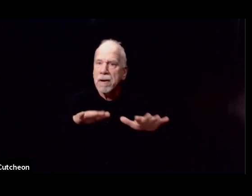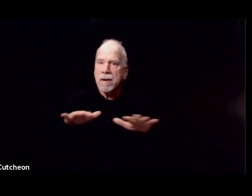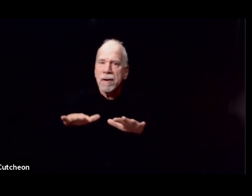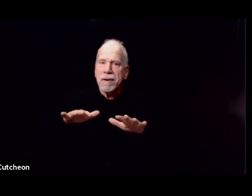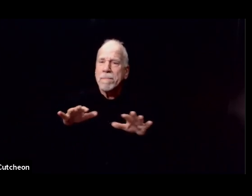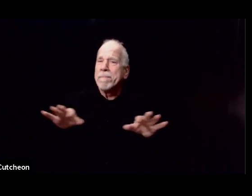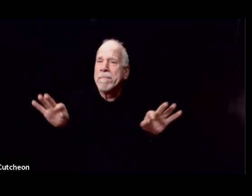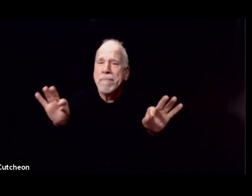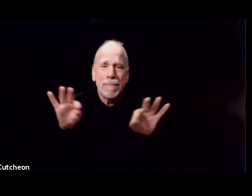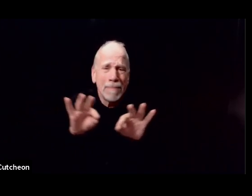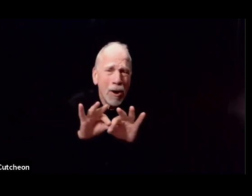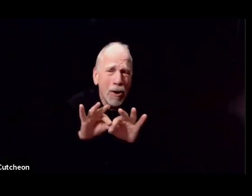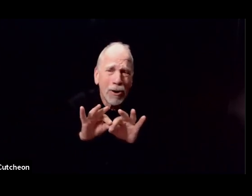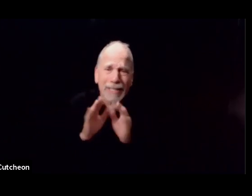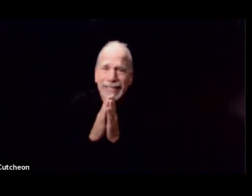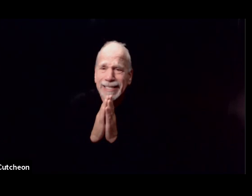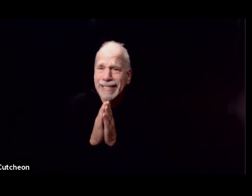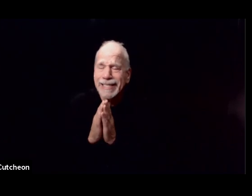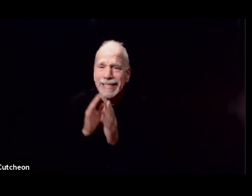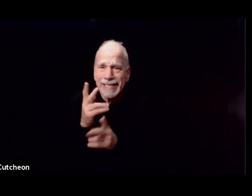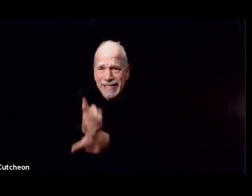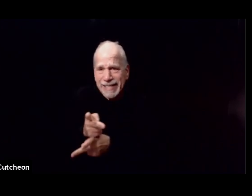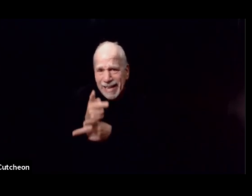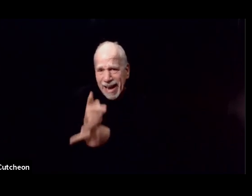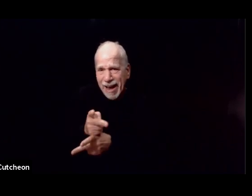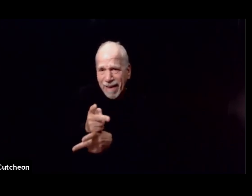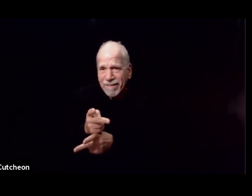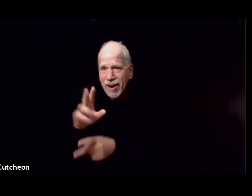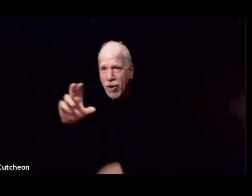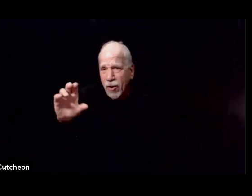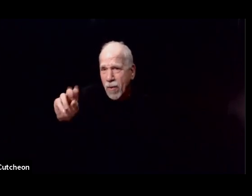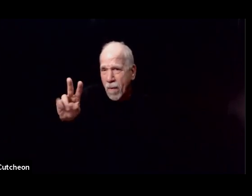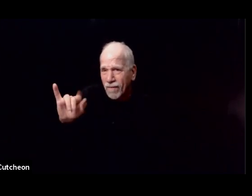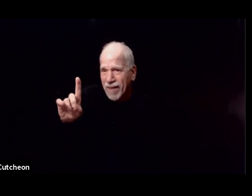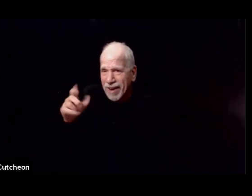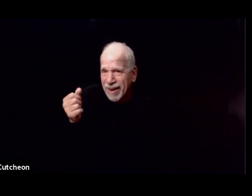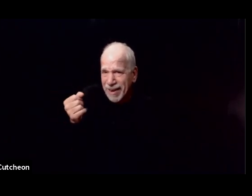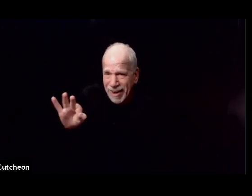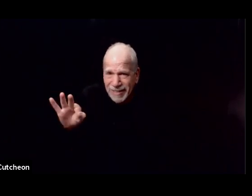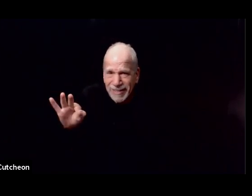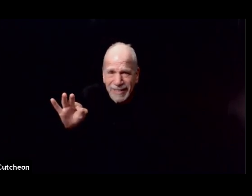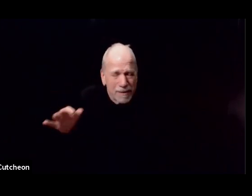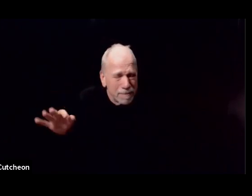about COVID 19 during this holiday weekend. We also want to let you know that we are not